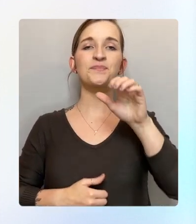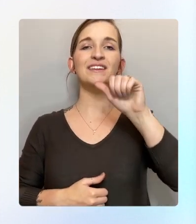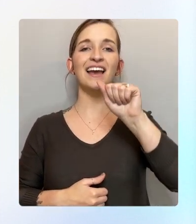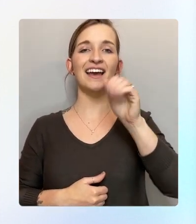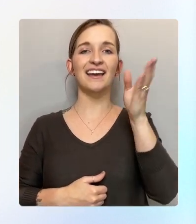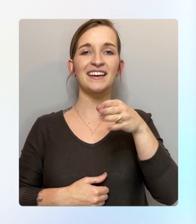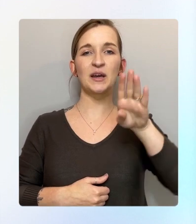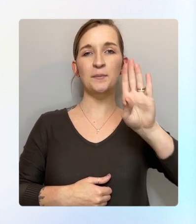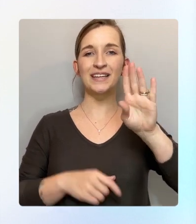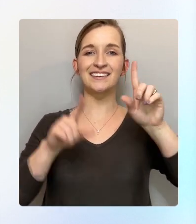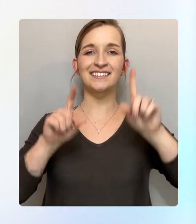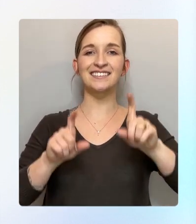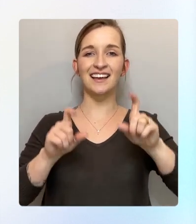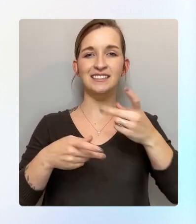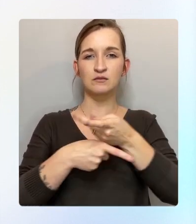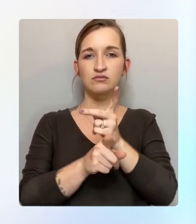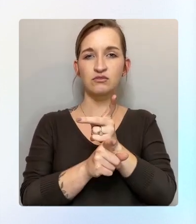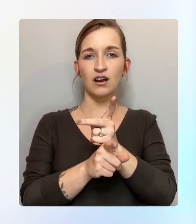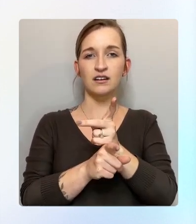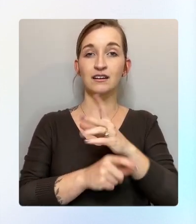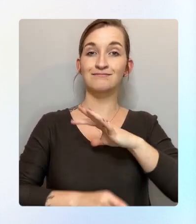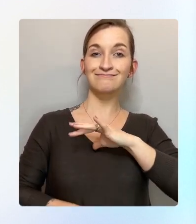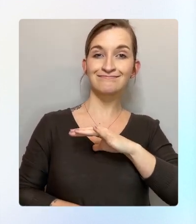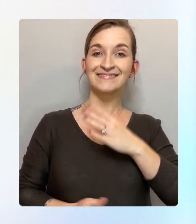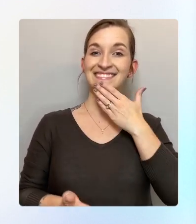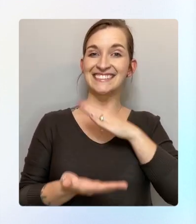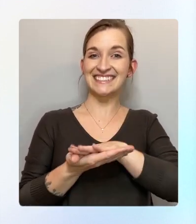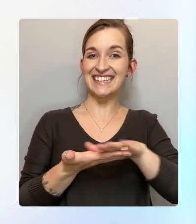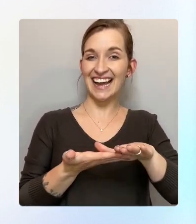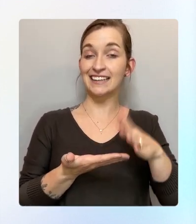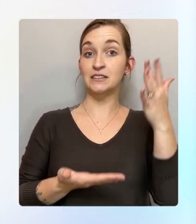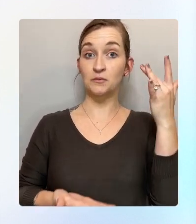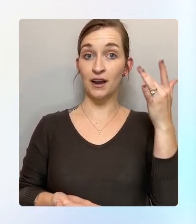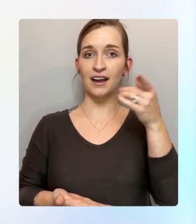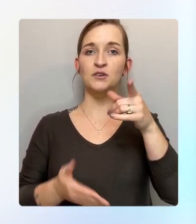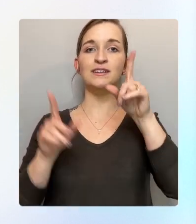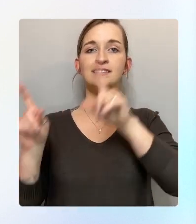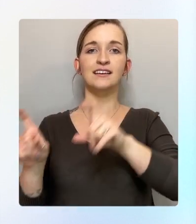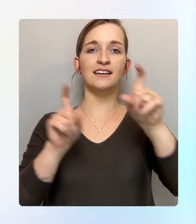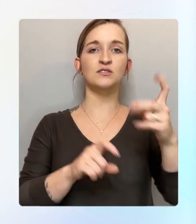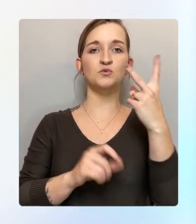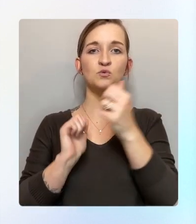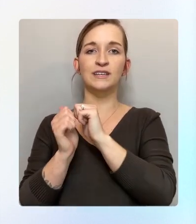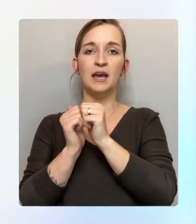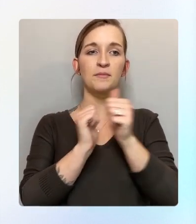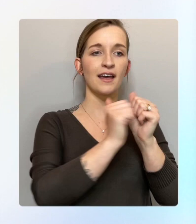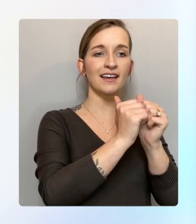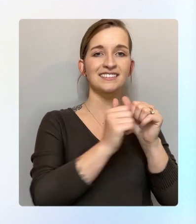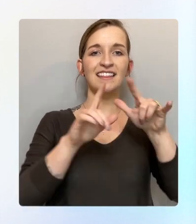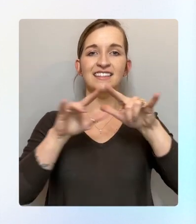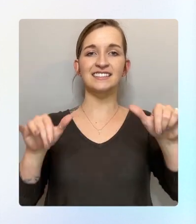two different campaigns at the same time and see which performs better. With our A/B test tool,